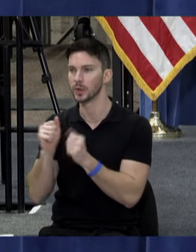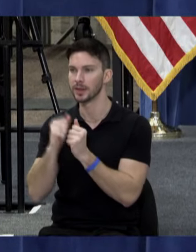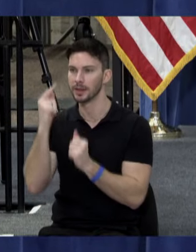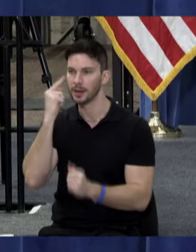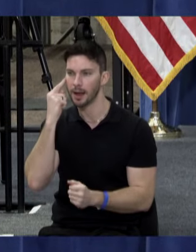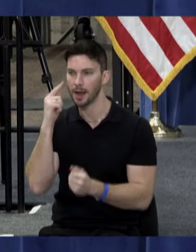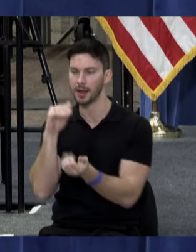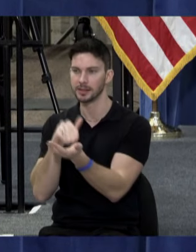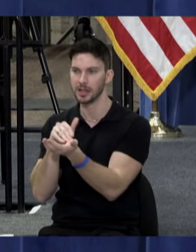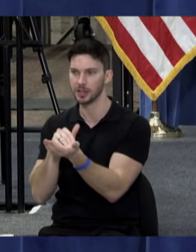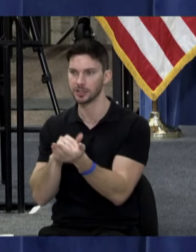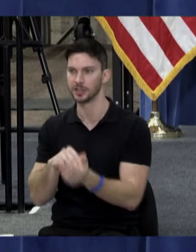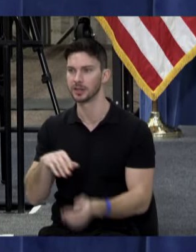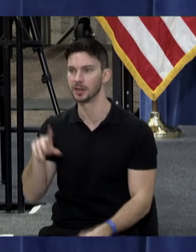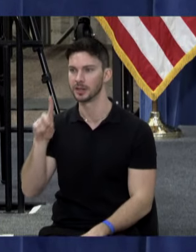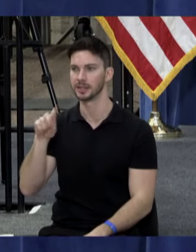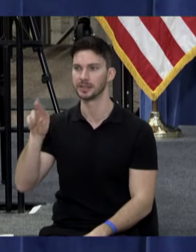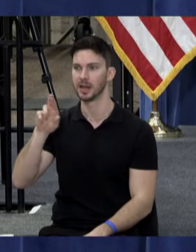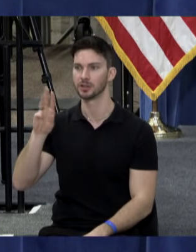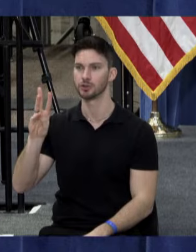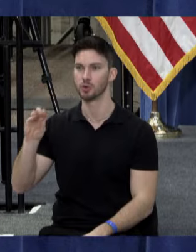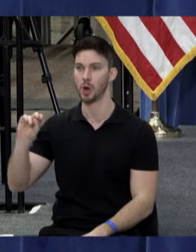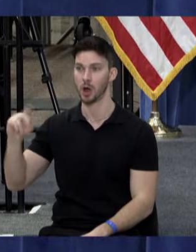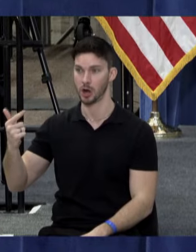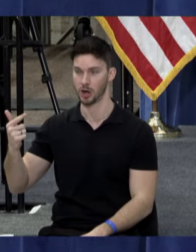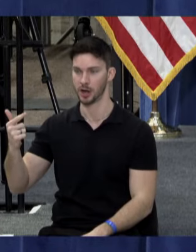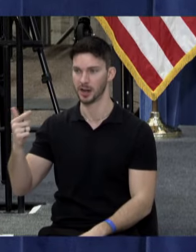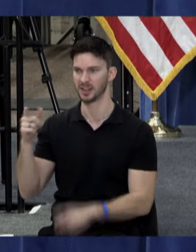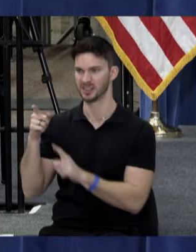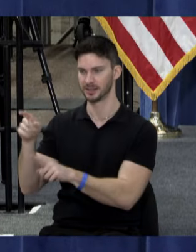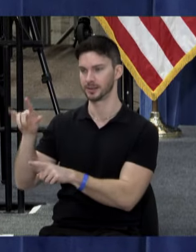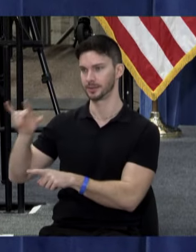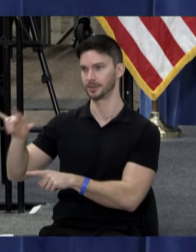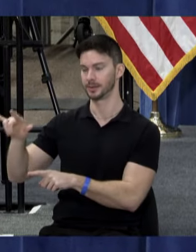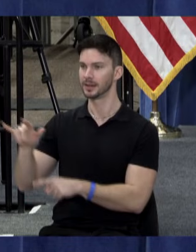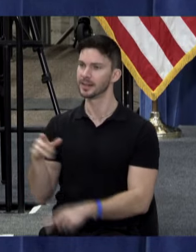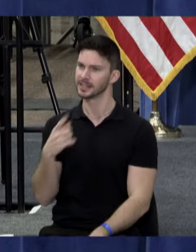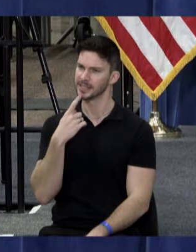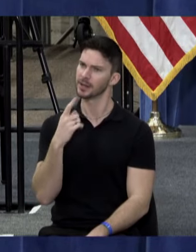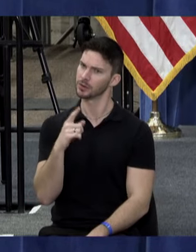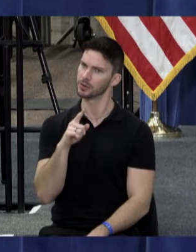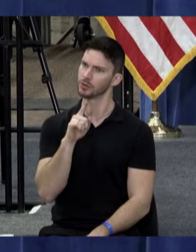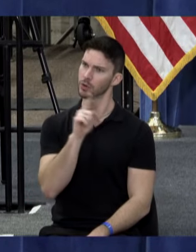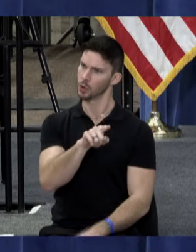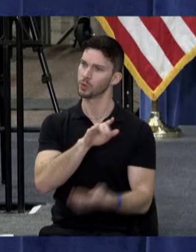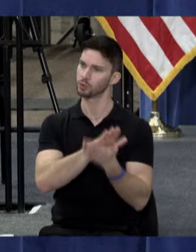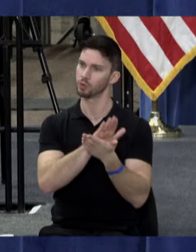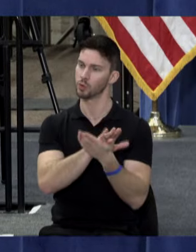when I was in the Air Force, she said, go back to optometry college, because I was telling her, oh, I miss it, I love it, you know,